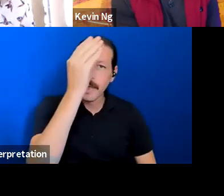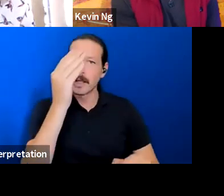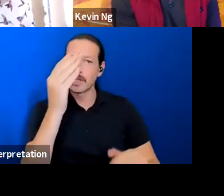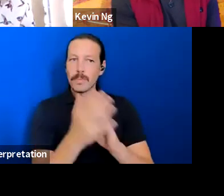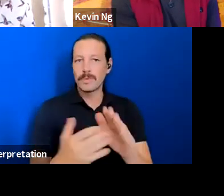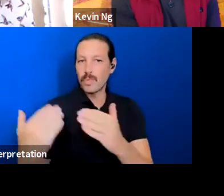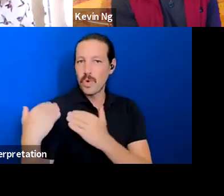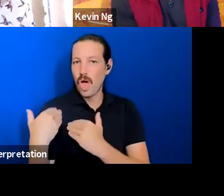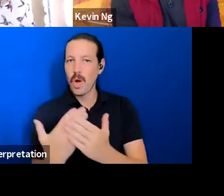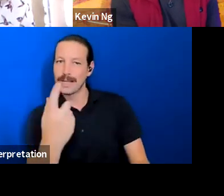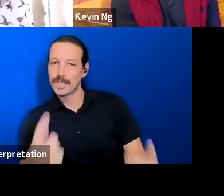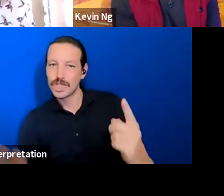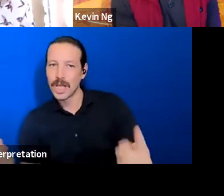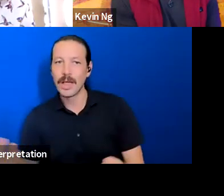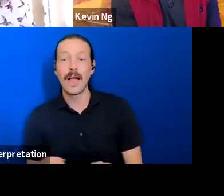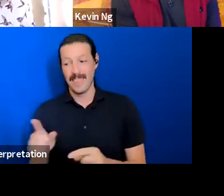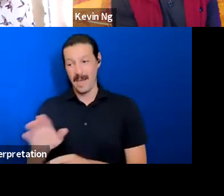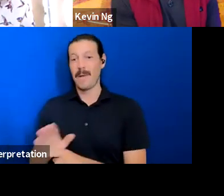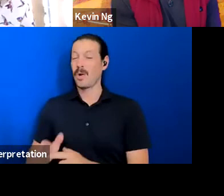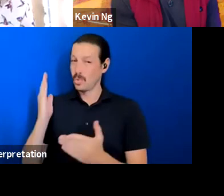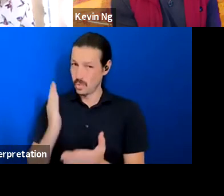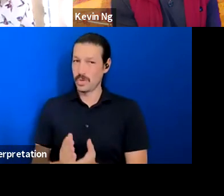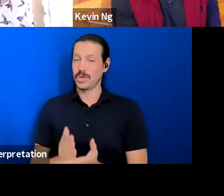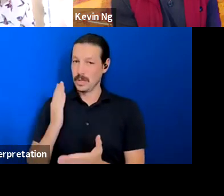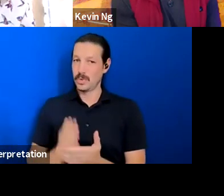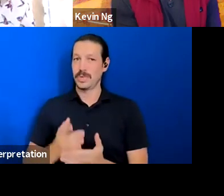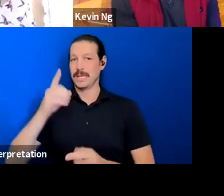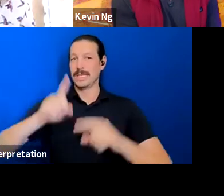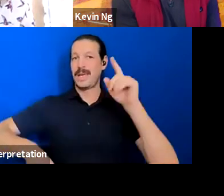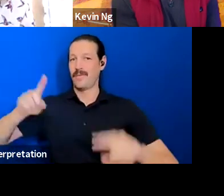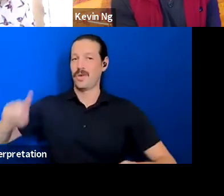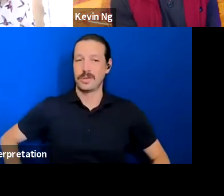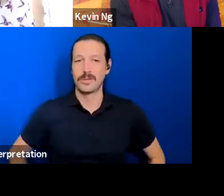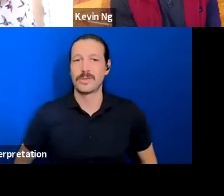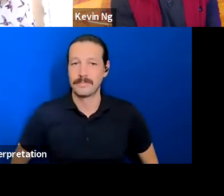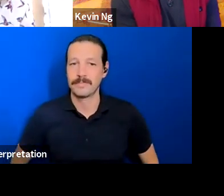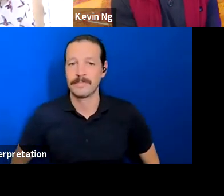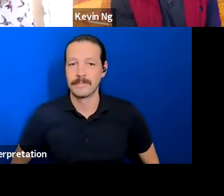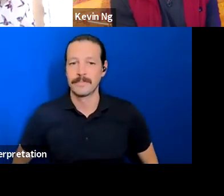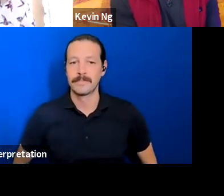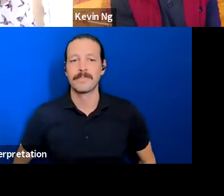And I think in that regard people tended to listen a lot more. I do off den en I